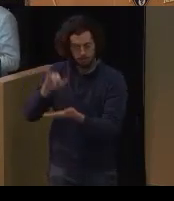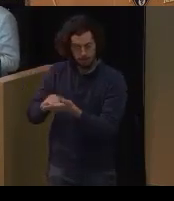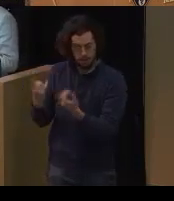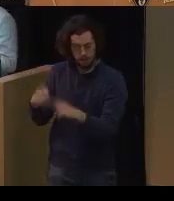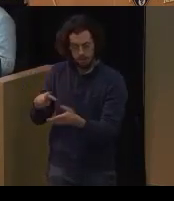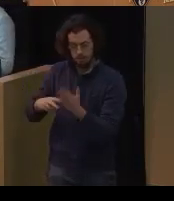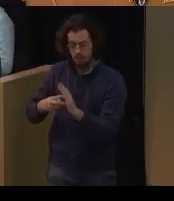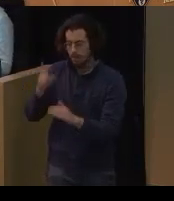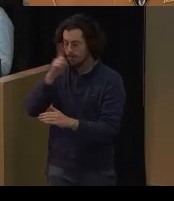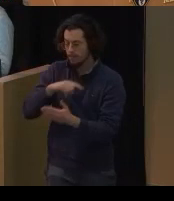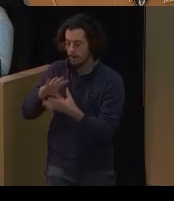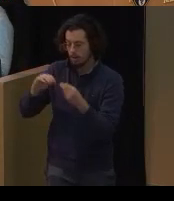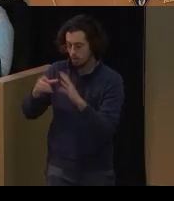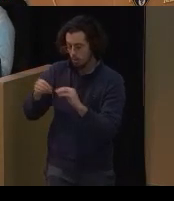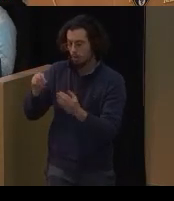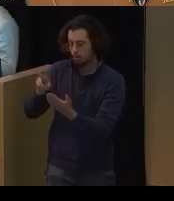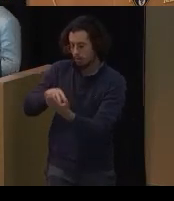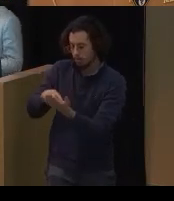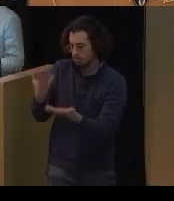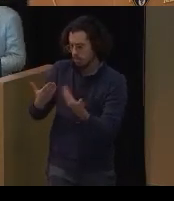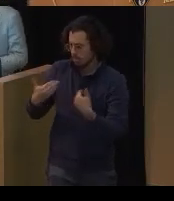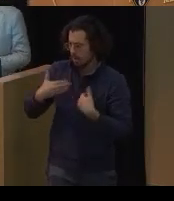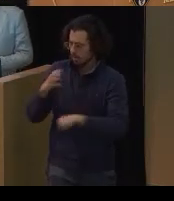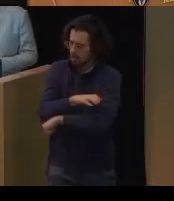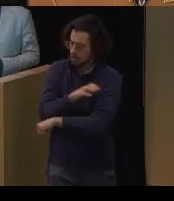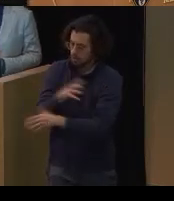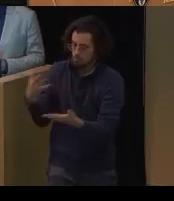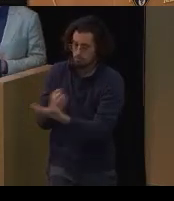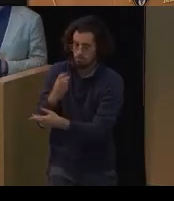fiction reading has some clinical utility for folks who experience social deficits